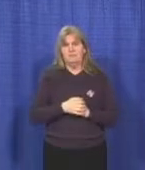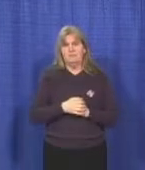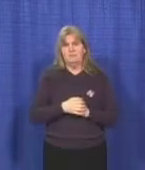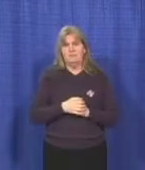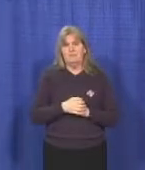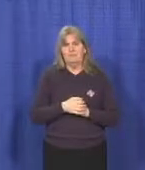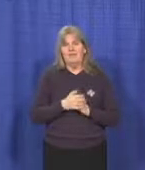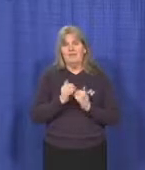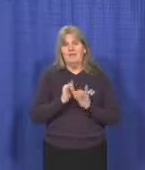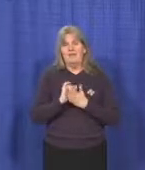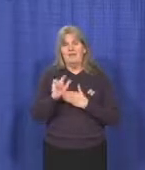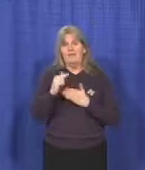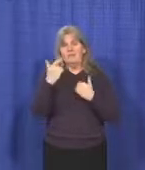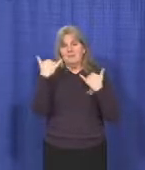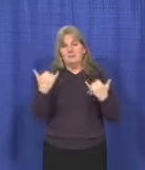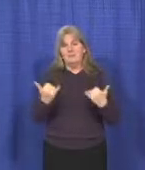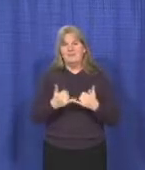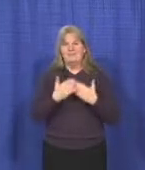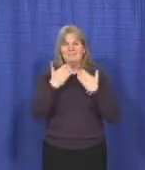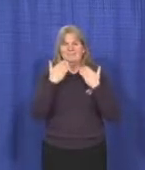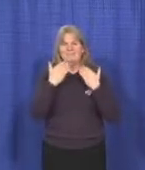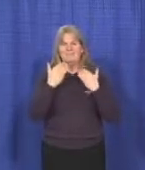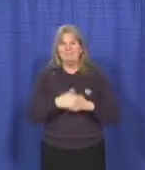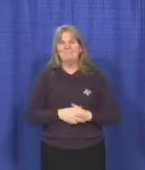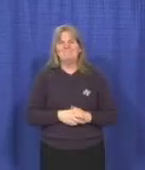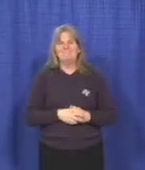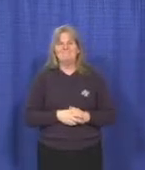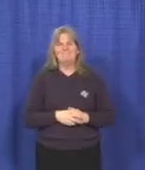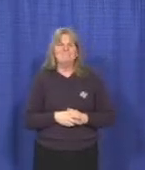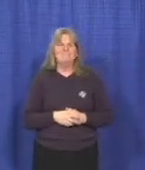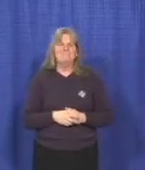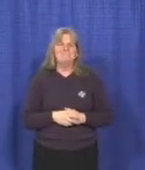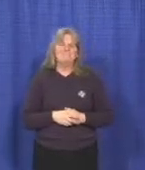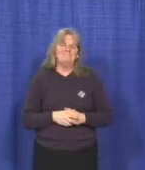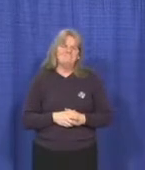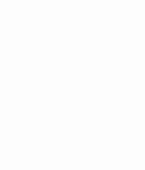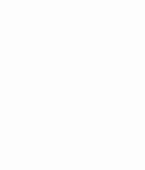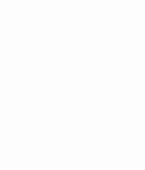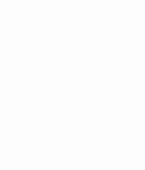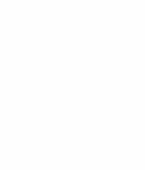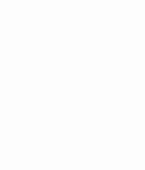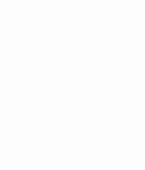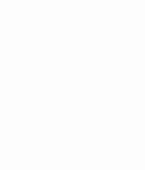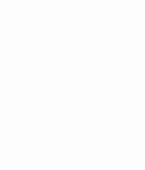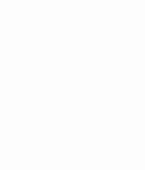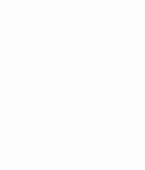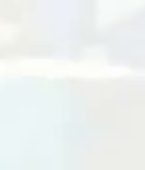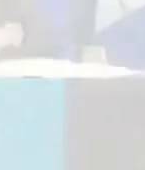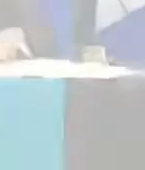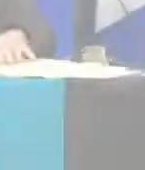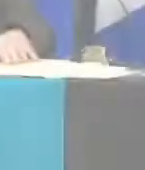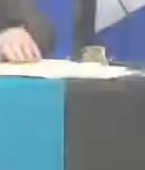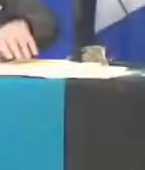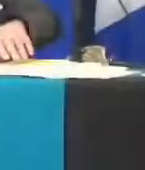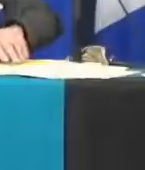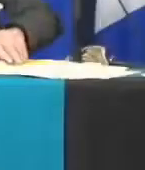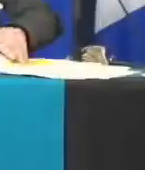update.